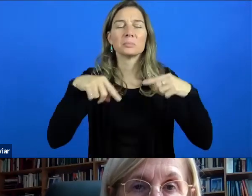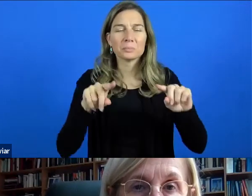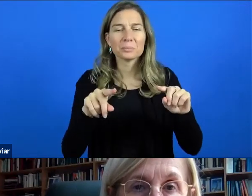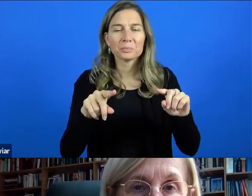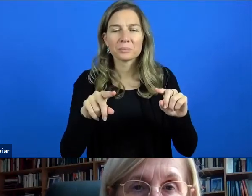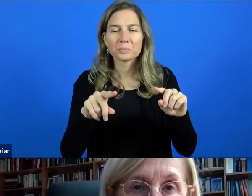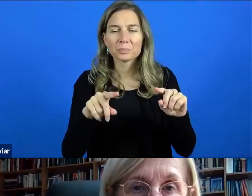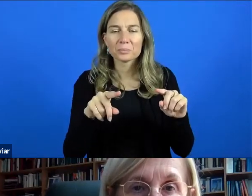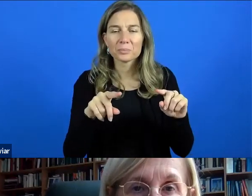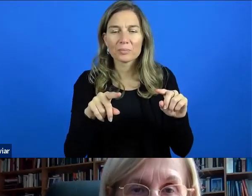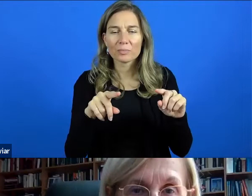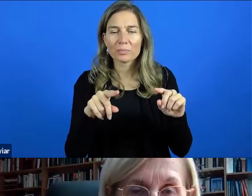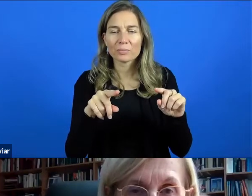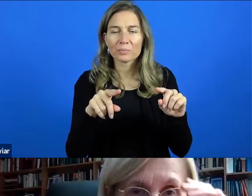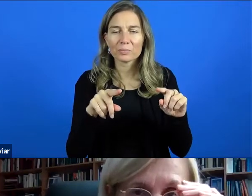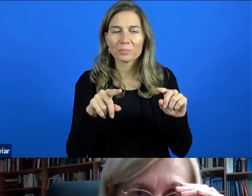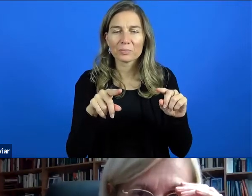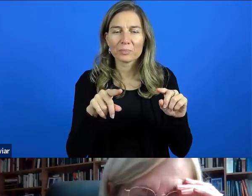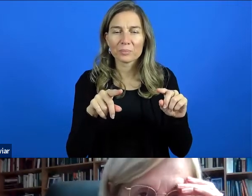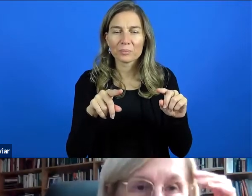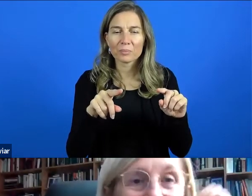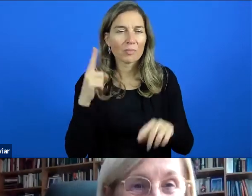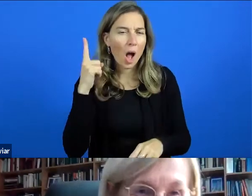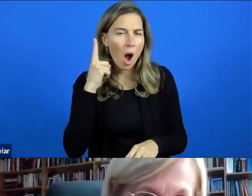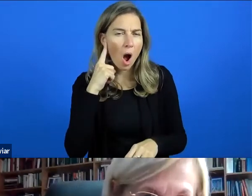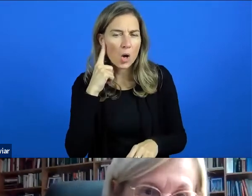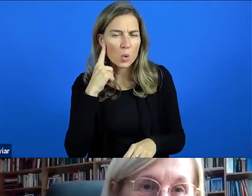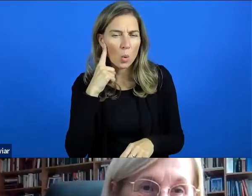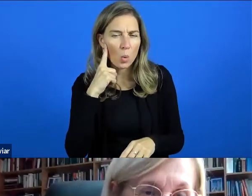but we'll move to Kamil to tell about his experience making complaints